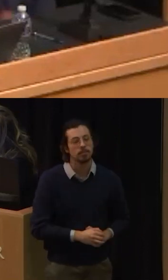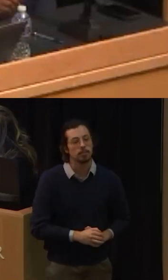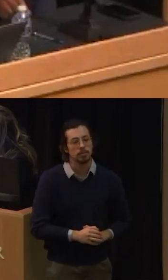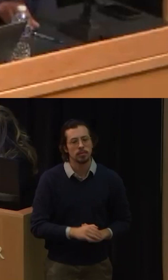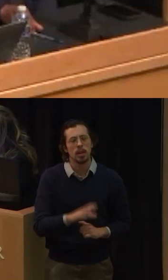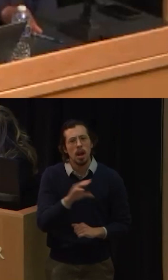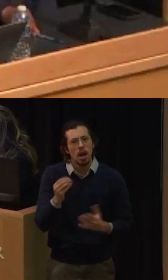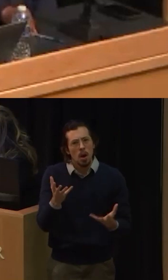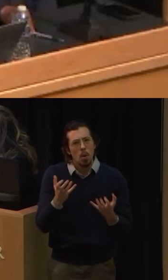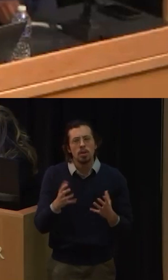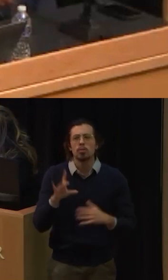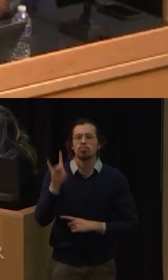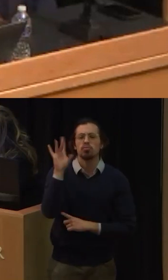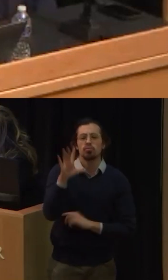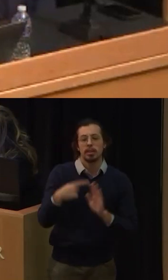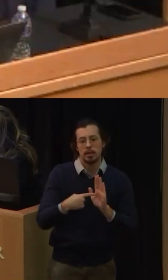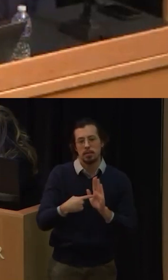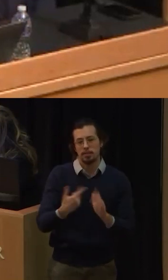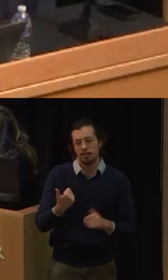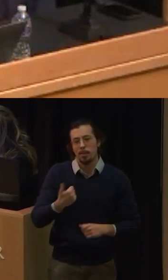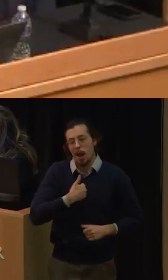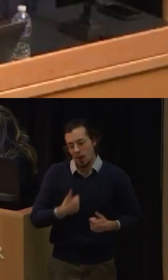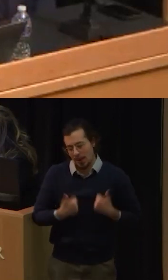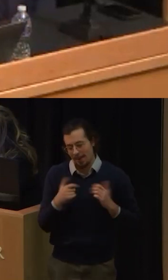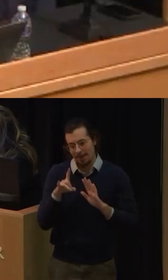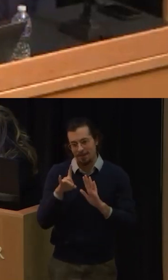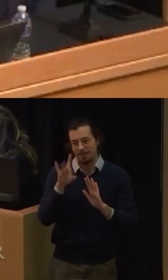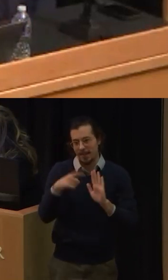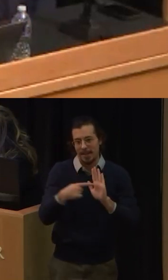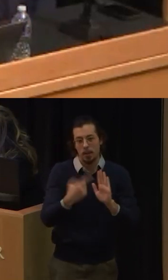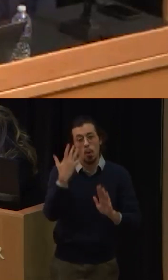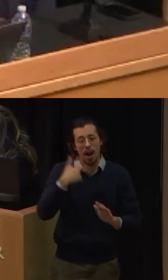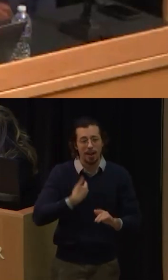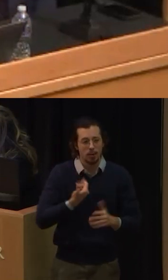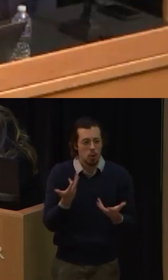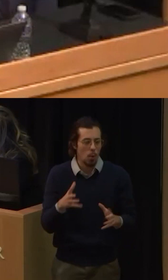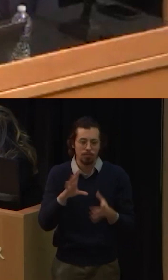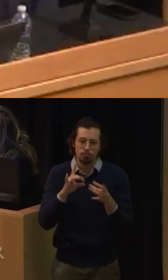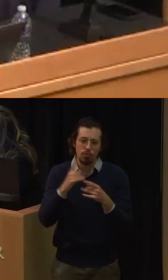And I like to offer examples. I use my own life 'cause I don't have the right to speak from anybody else's.